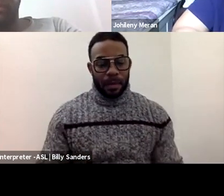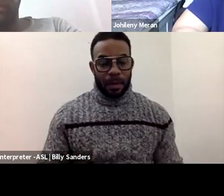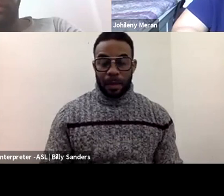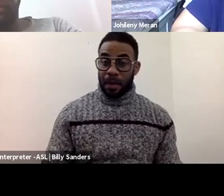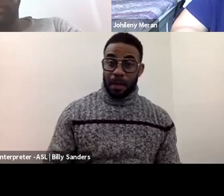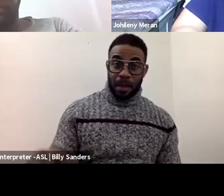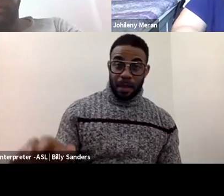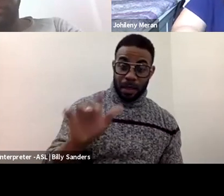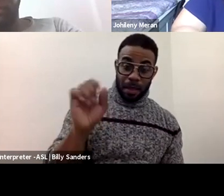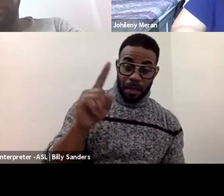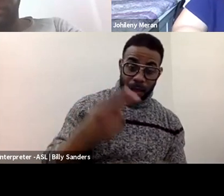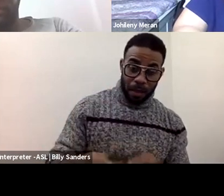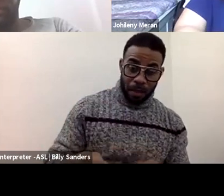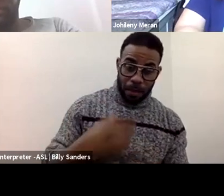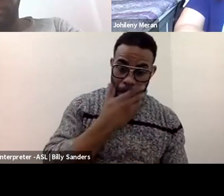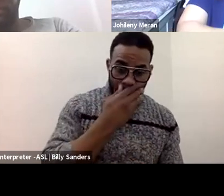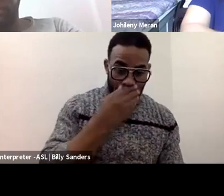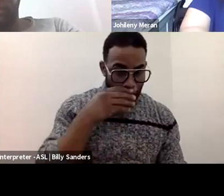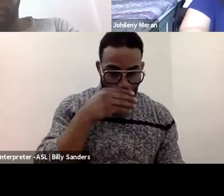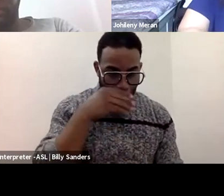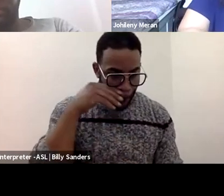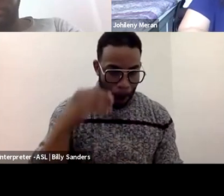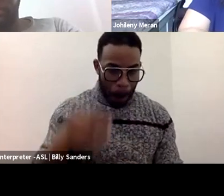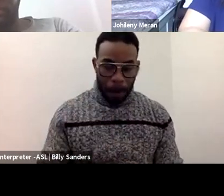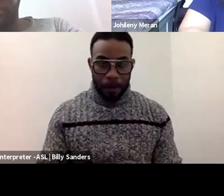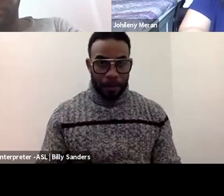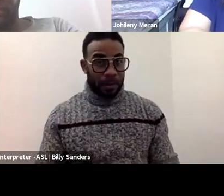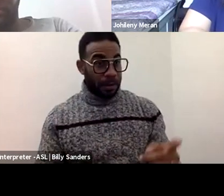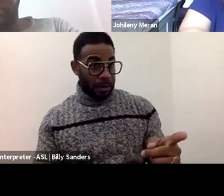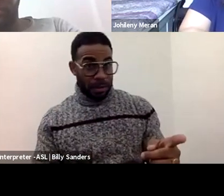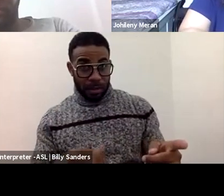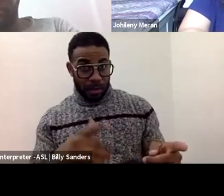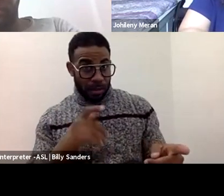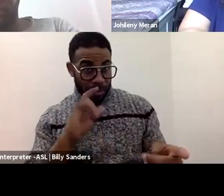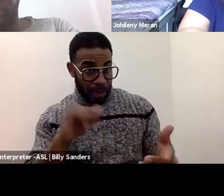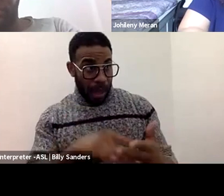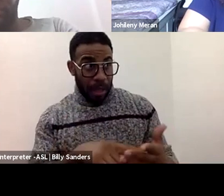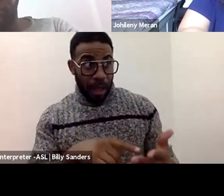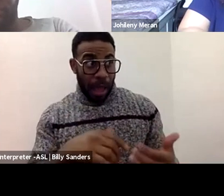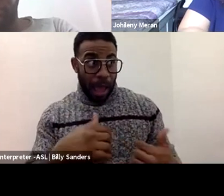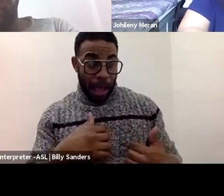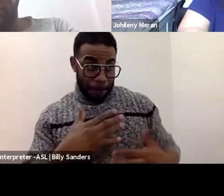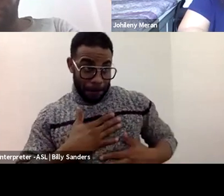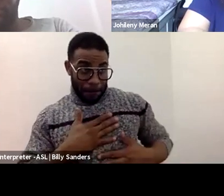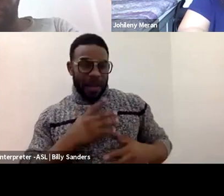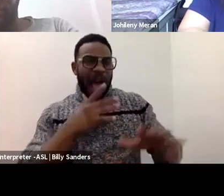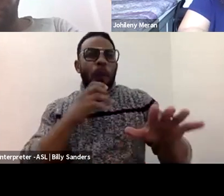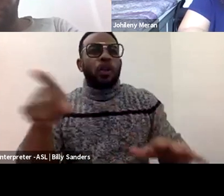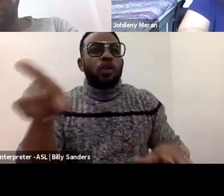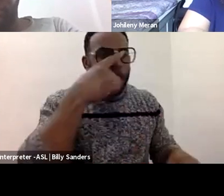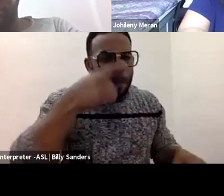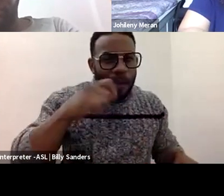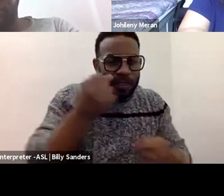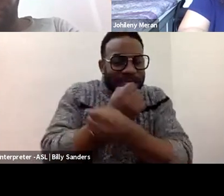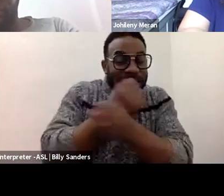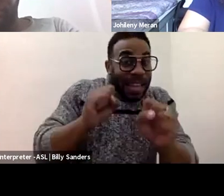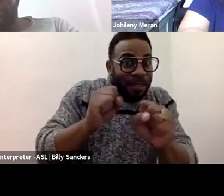add also like I think one of the biggest things you can do, is like just to be mindful of safety, really